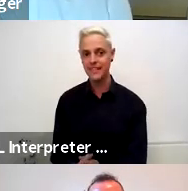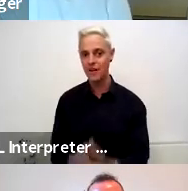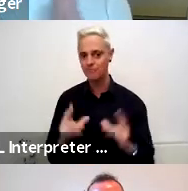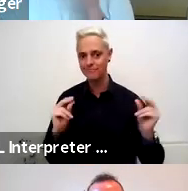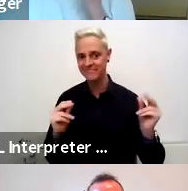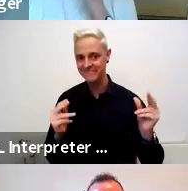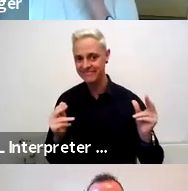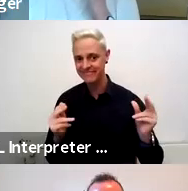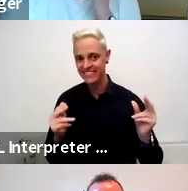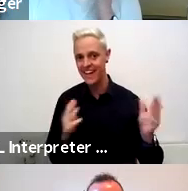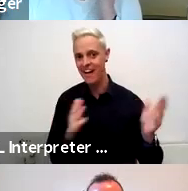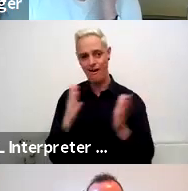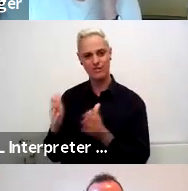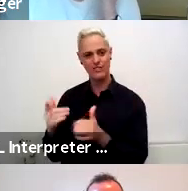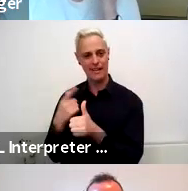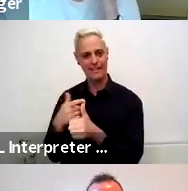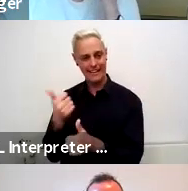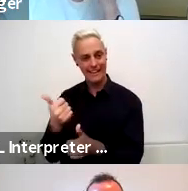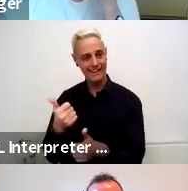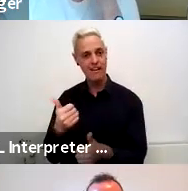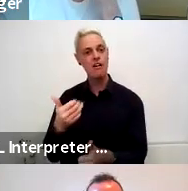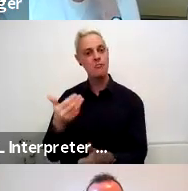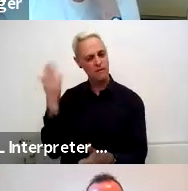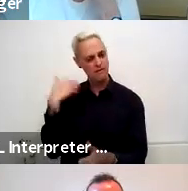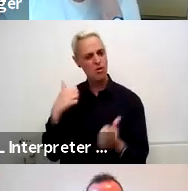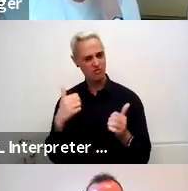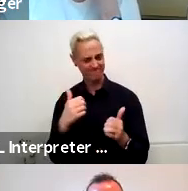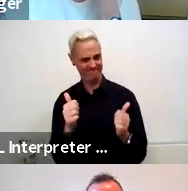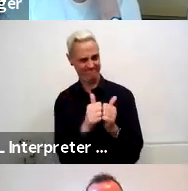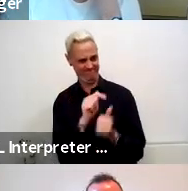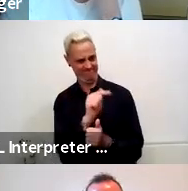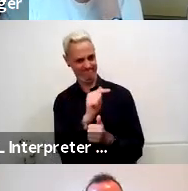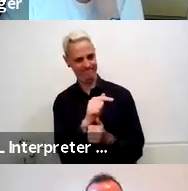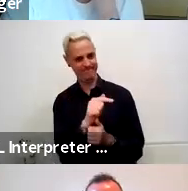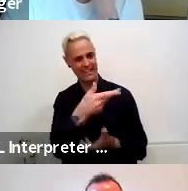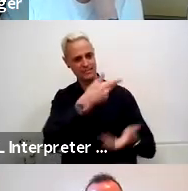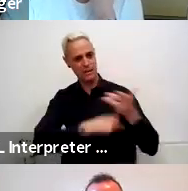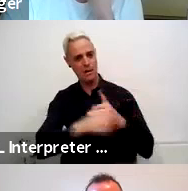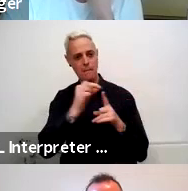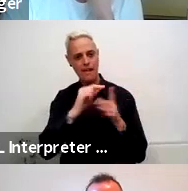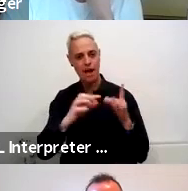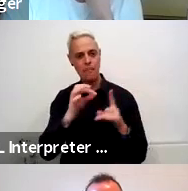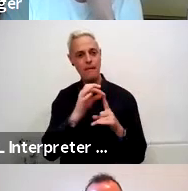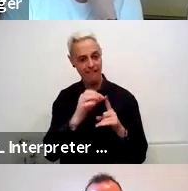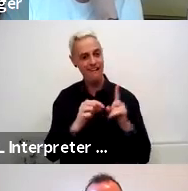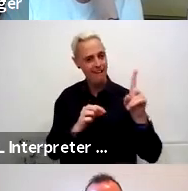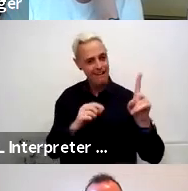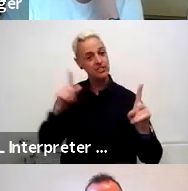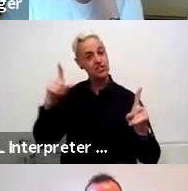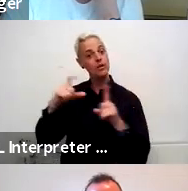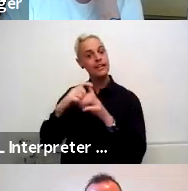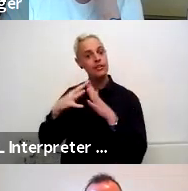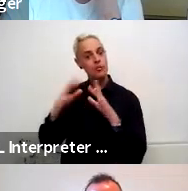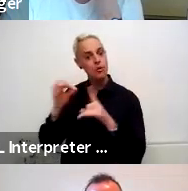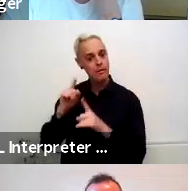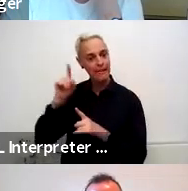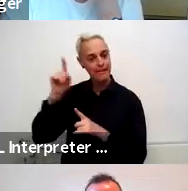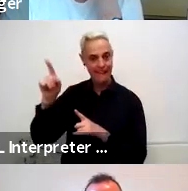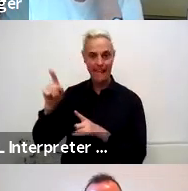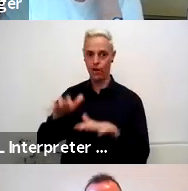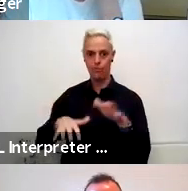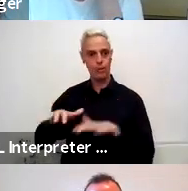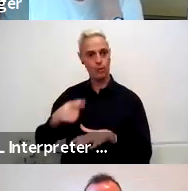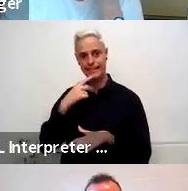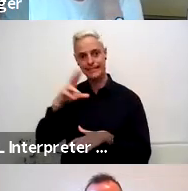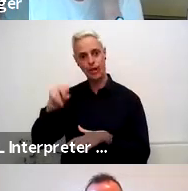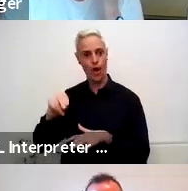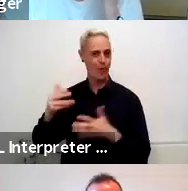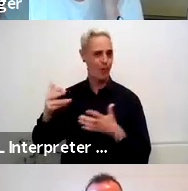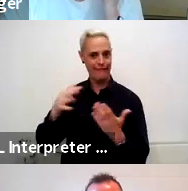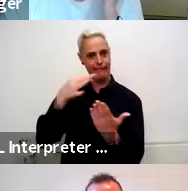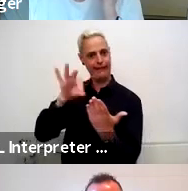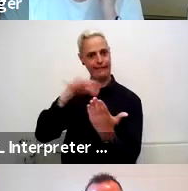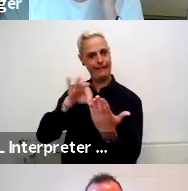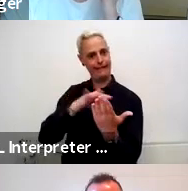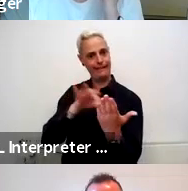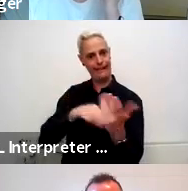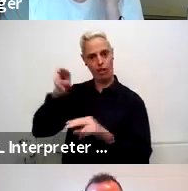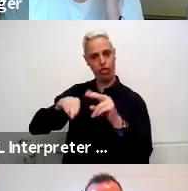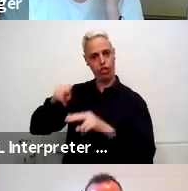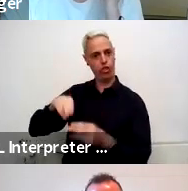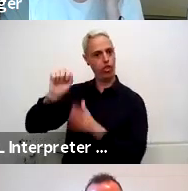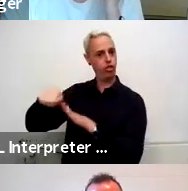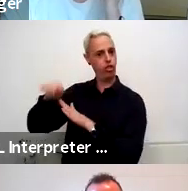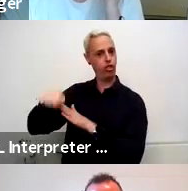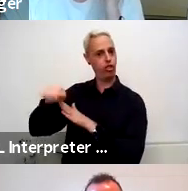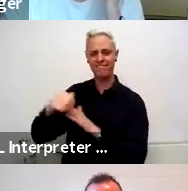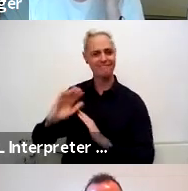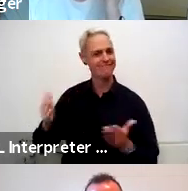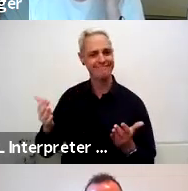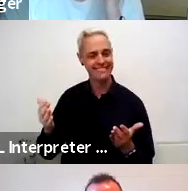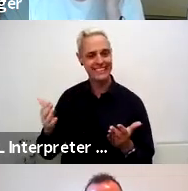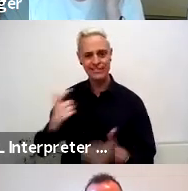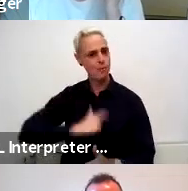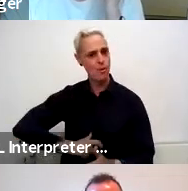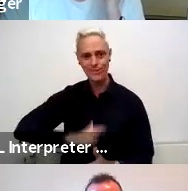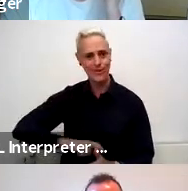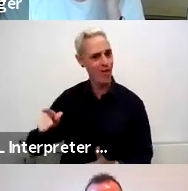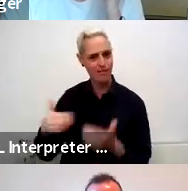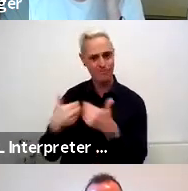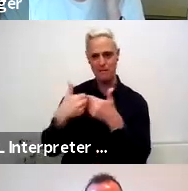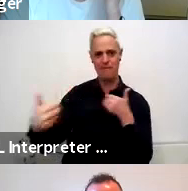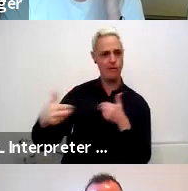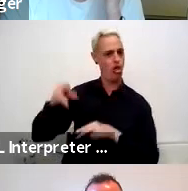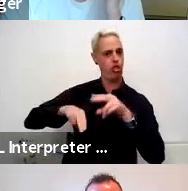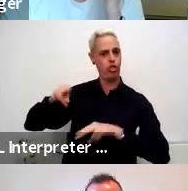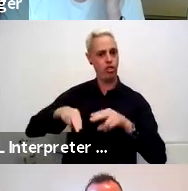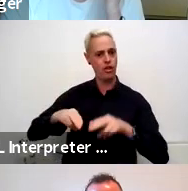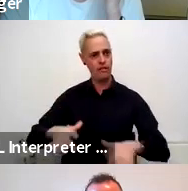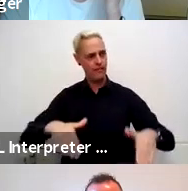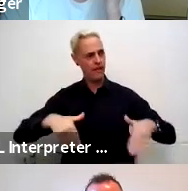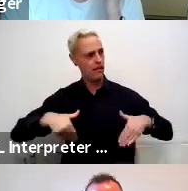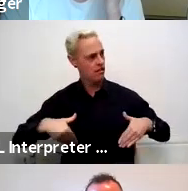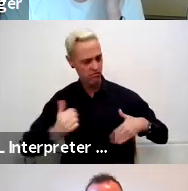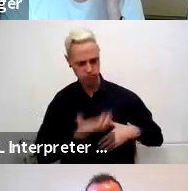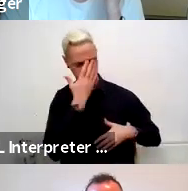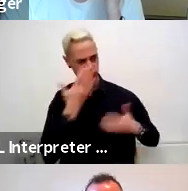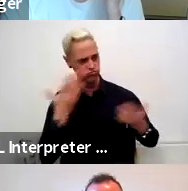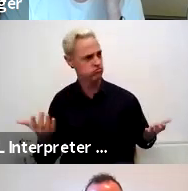really, with what was said about personal independence payments before actually the DWP approach you know the computer says no approach the tick box way in which they kind of deep personalize things and, you know, make people feel humiliated.